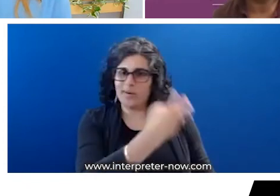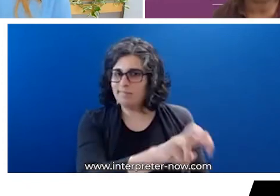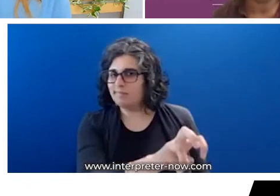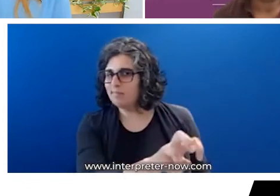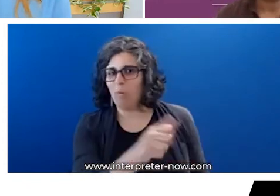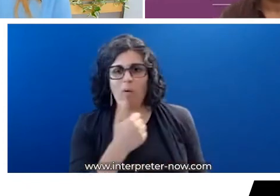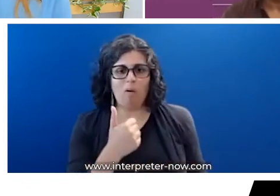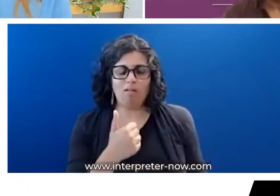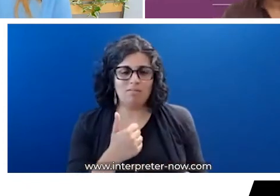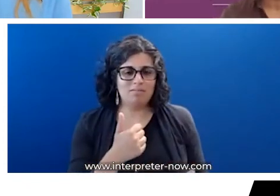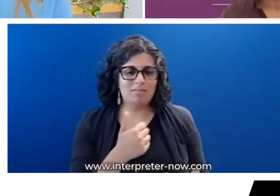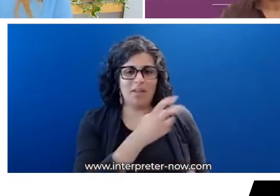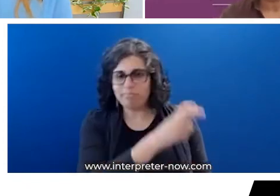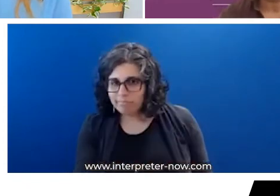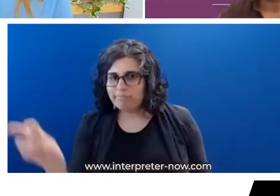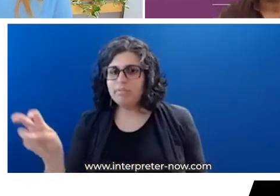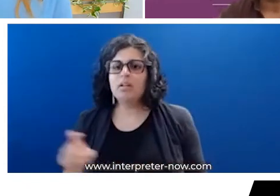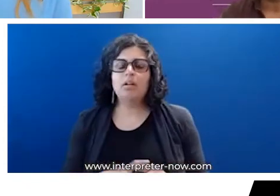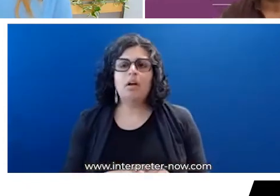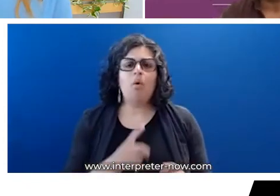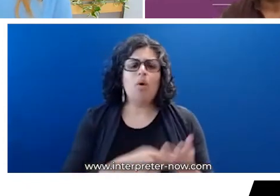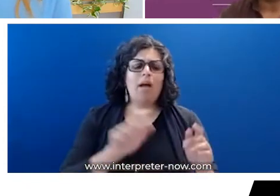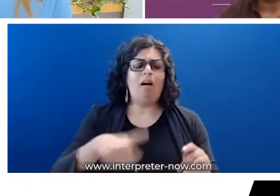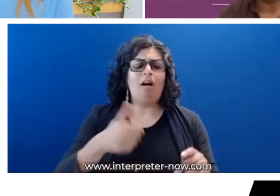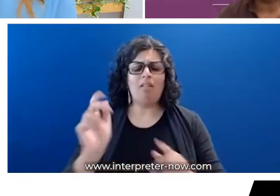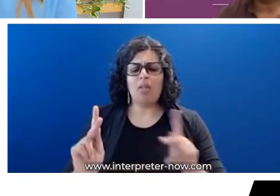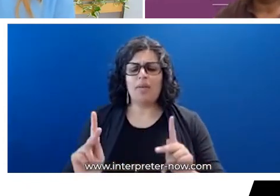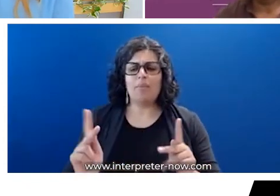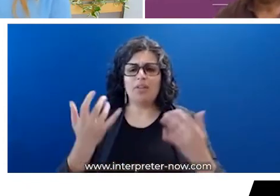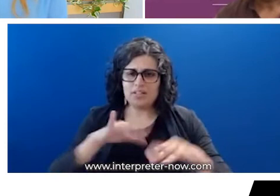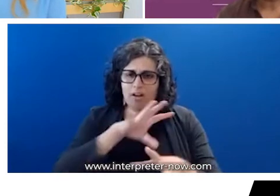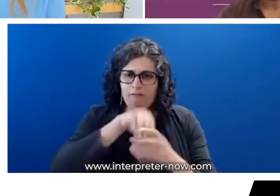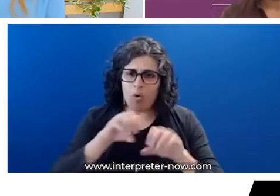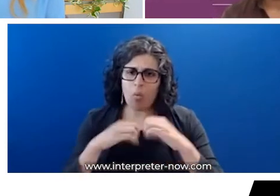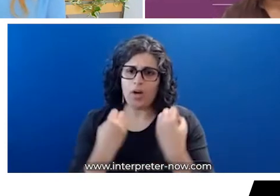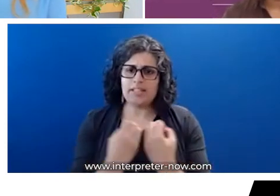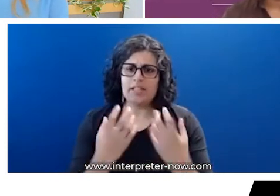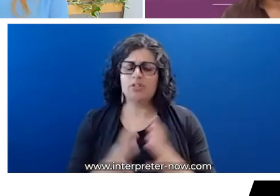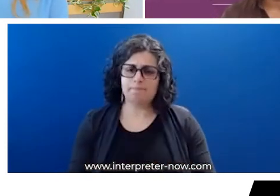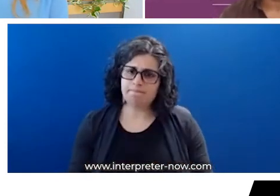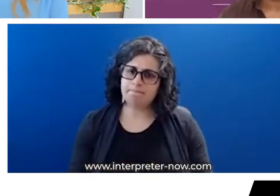Or they're in the moment of transitioning, but what about all the individuals that are still a part of your organization?